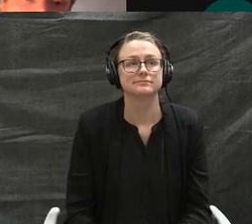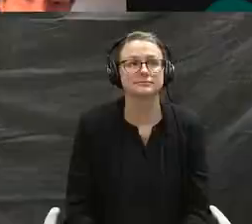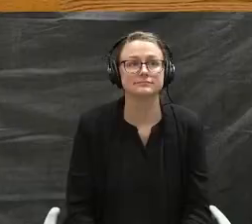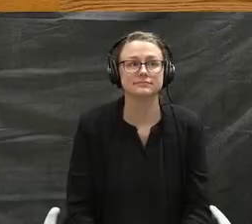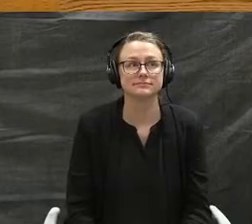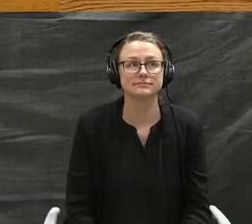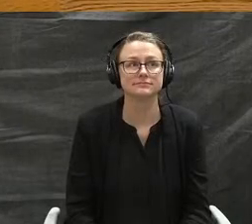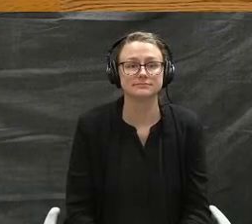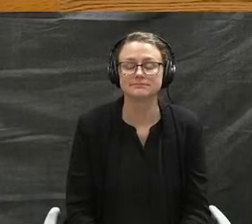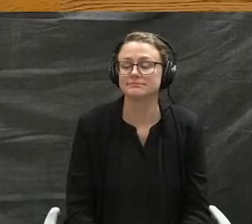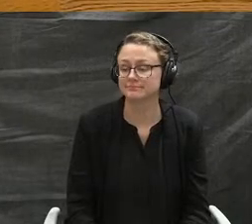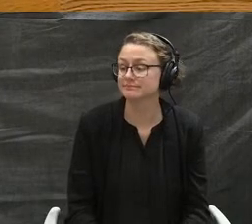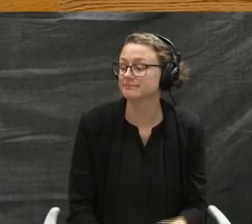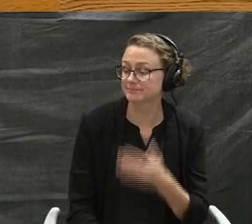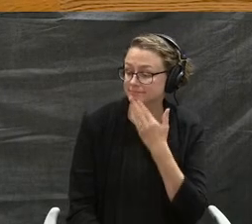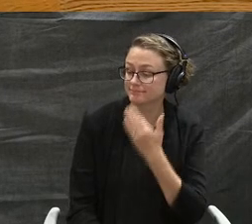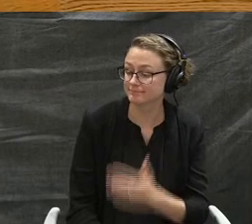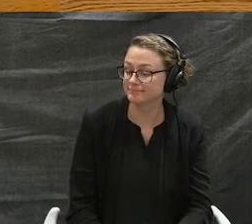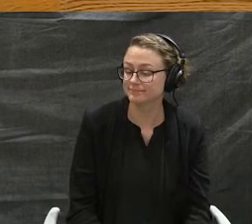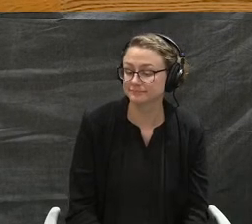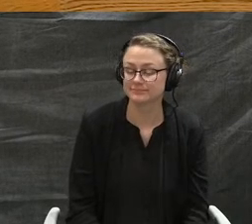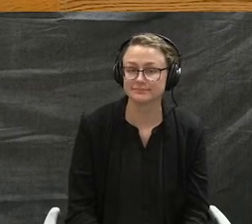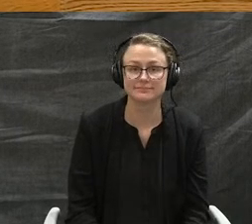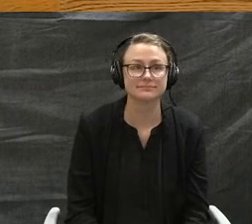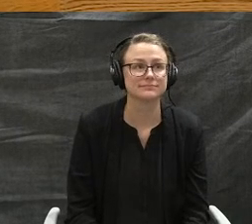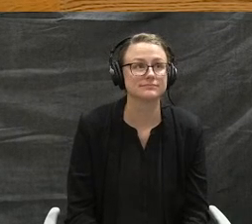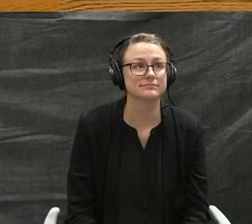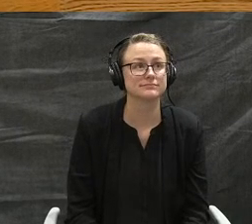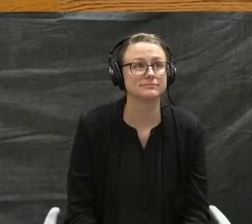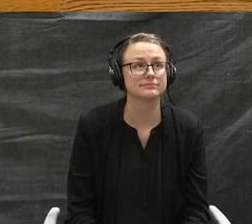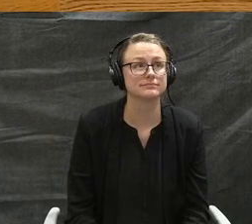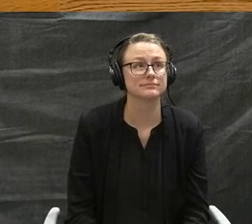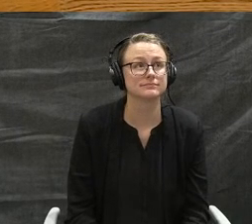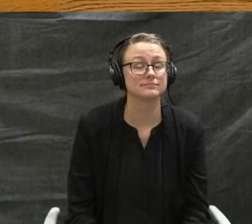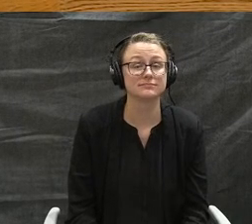Thank you. Does anybody else have a question?